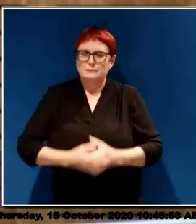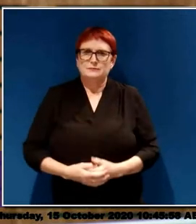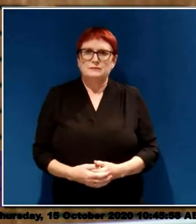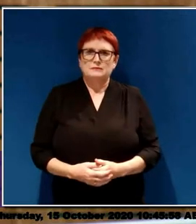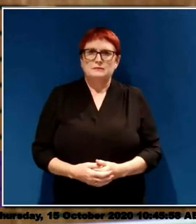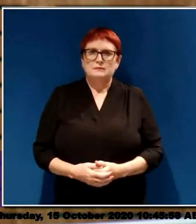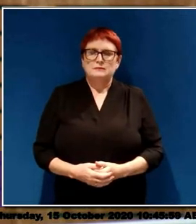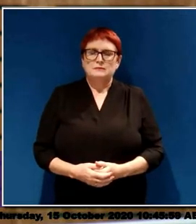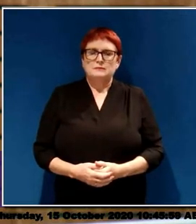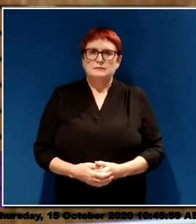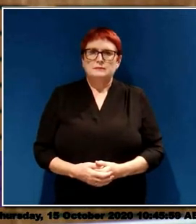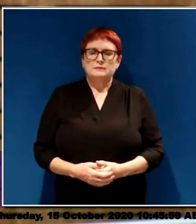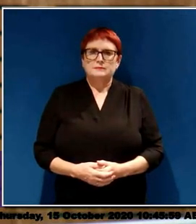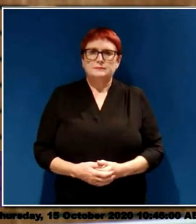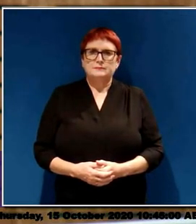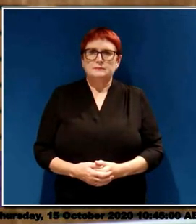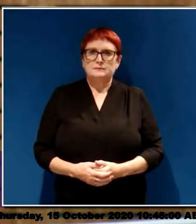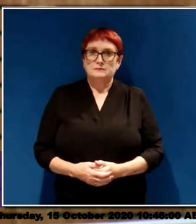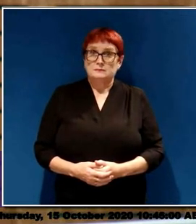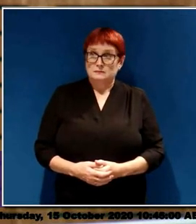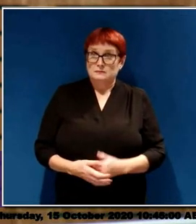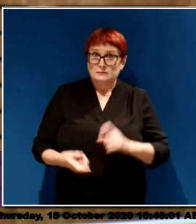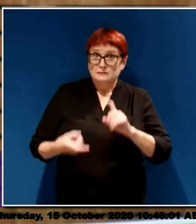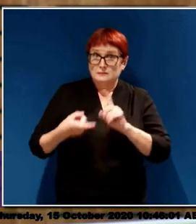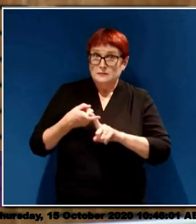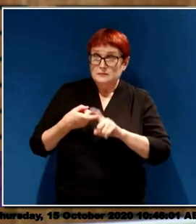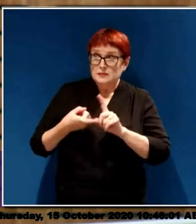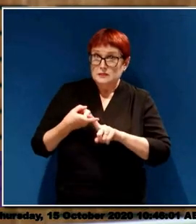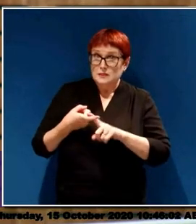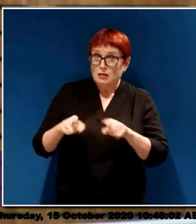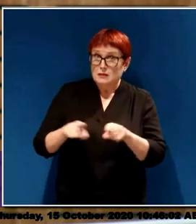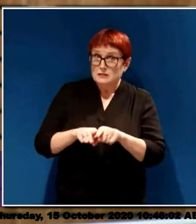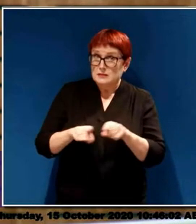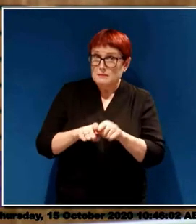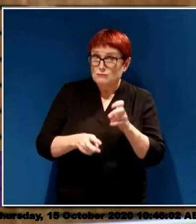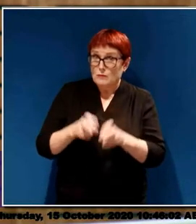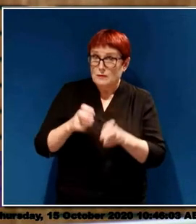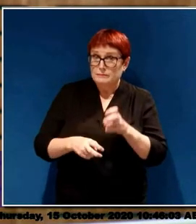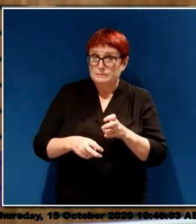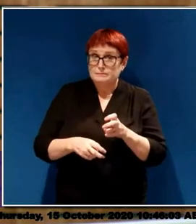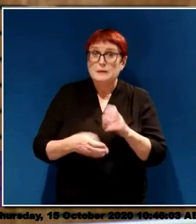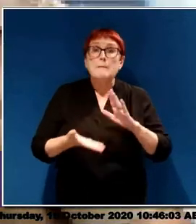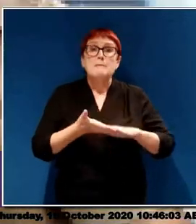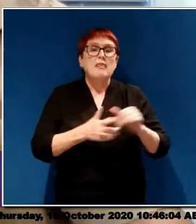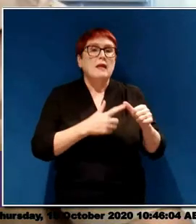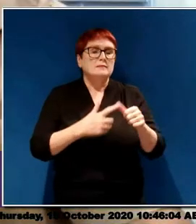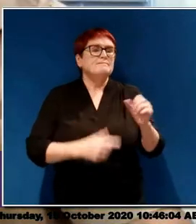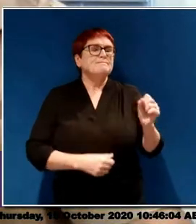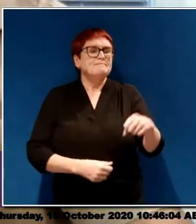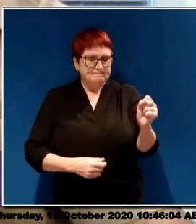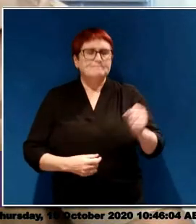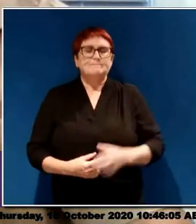Was that still the position at this stage? Yes, it is. It was? That had never changed.